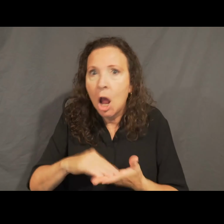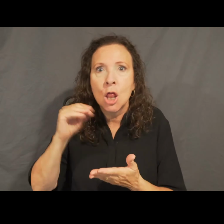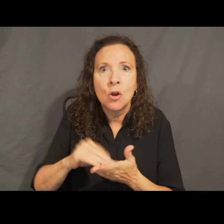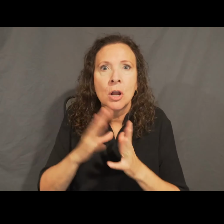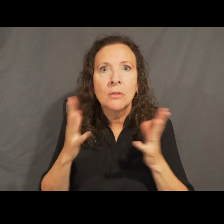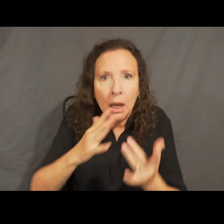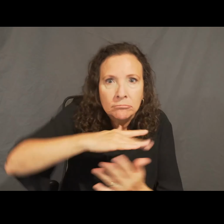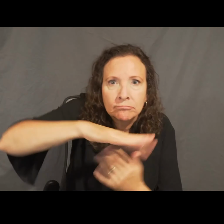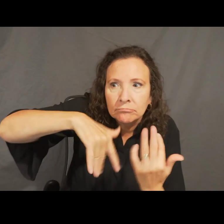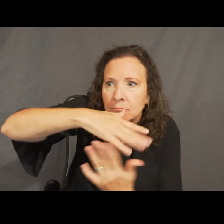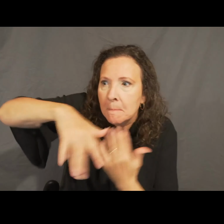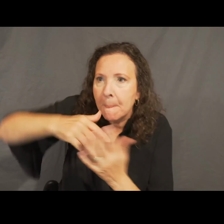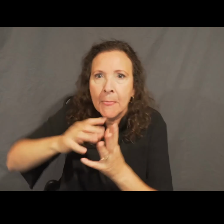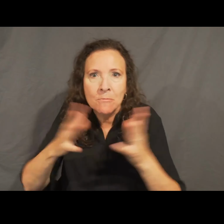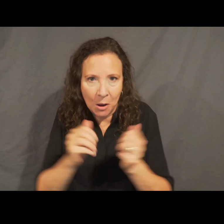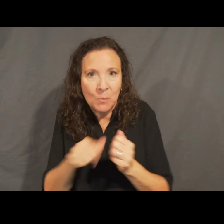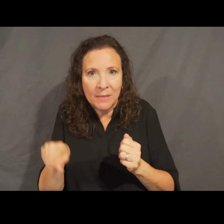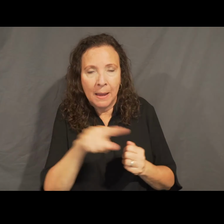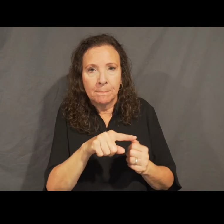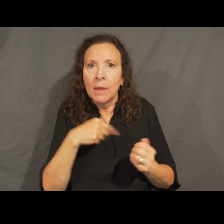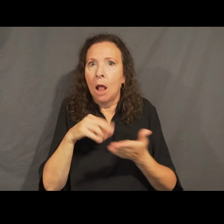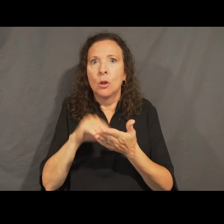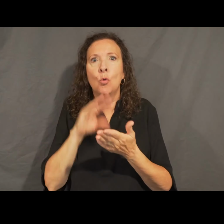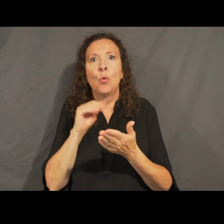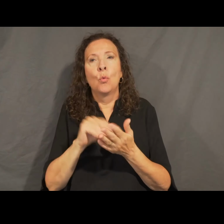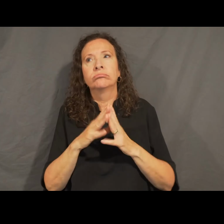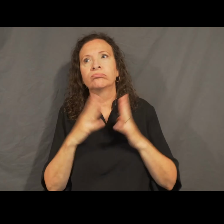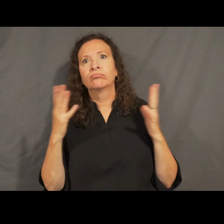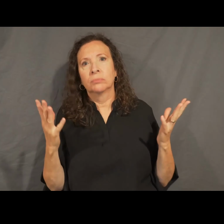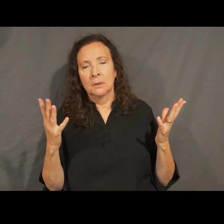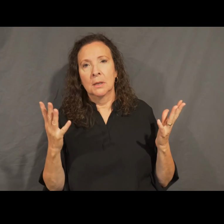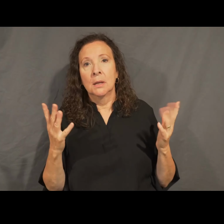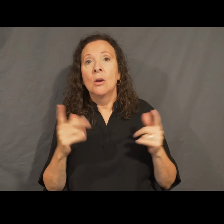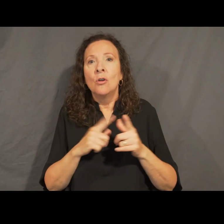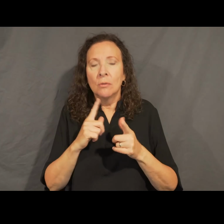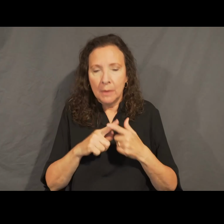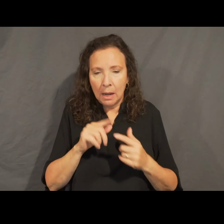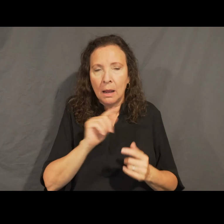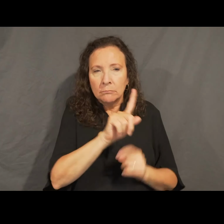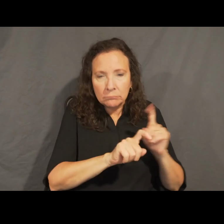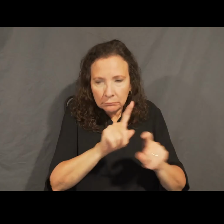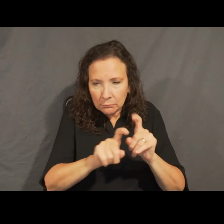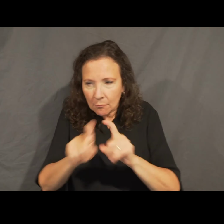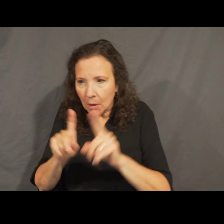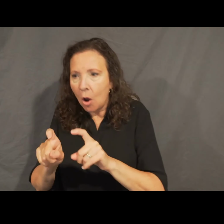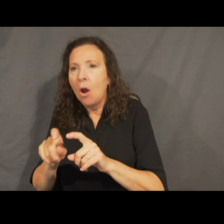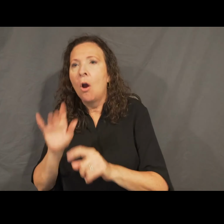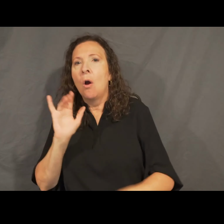Going through that, I had the perfect benchmark to really evaluate how professional speakers actually do this.